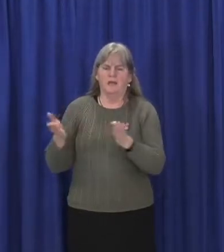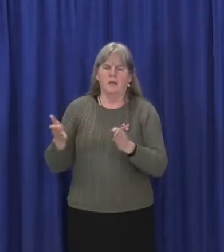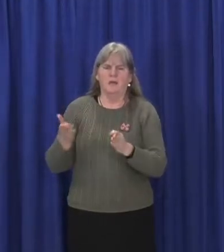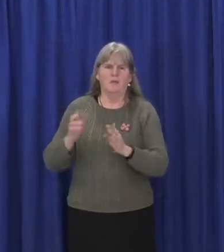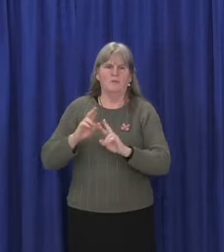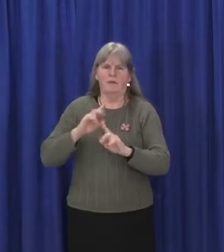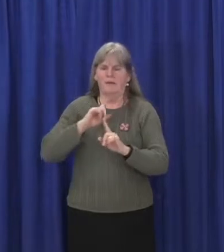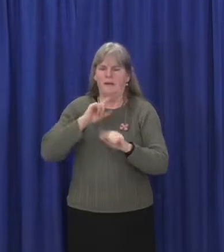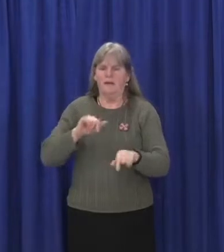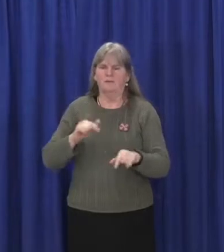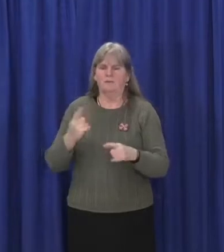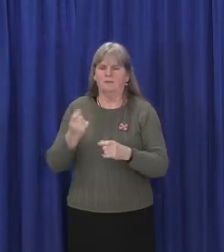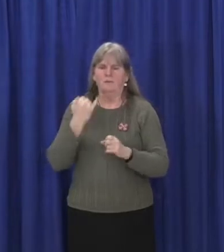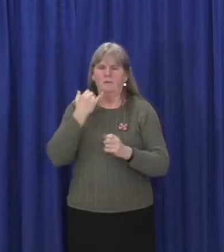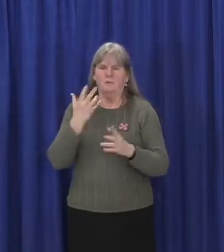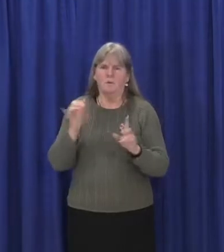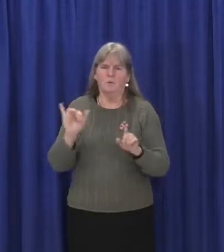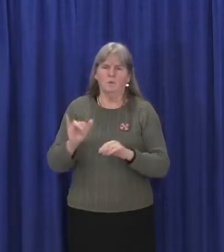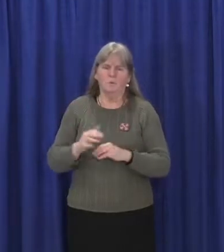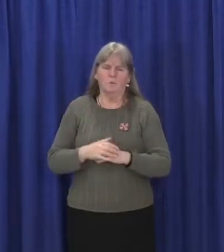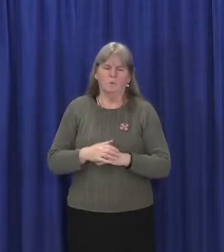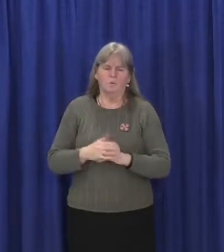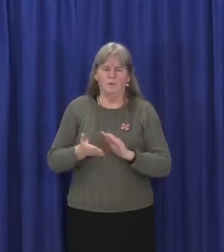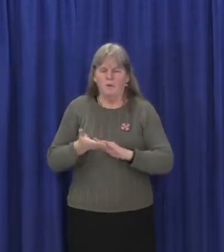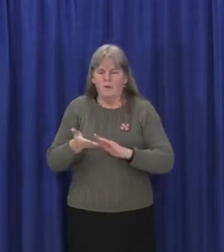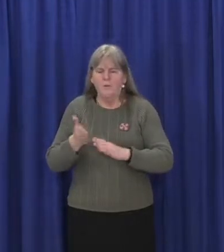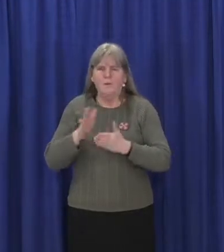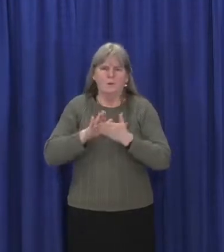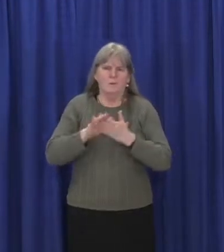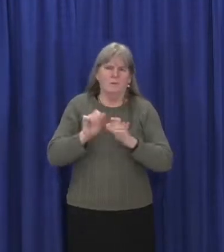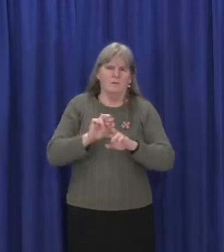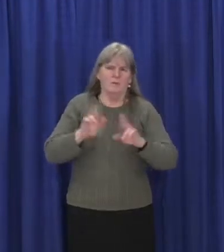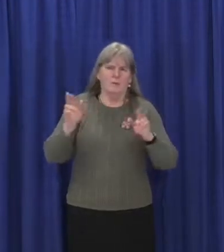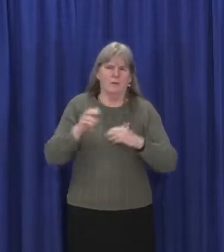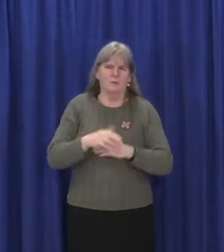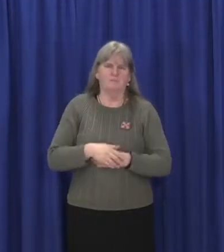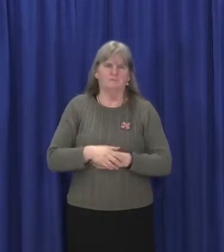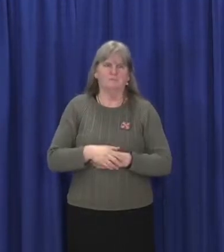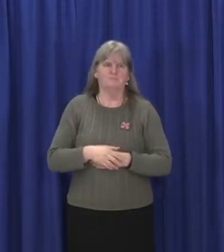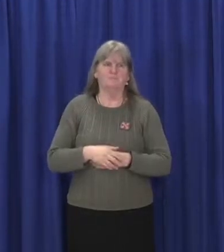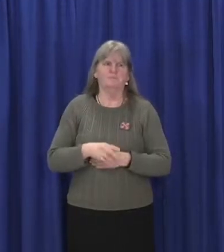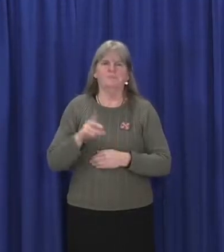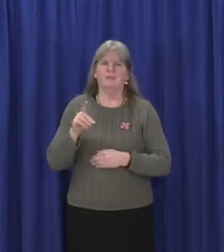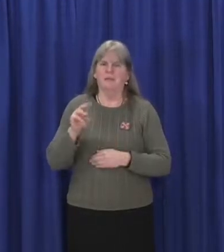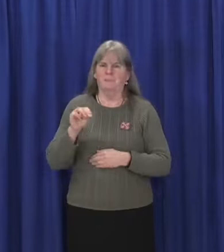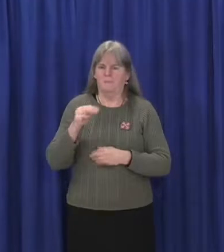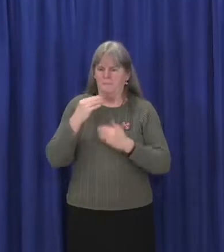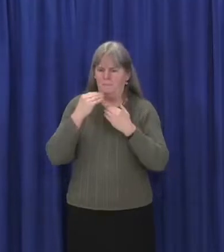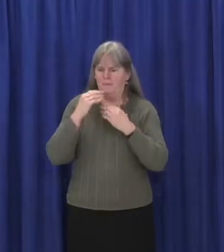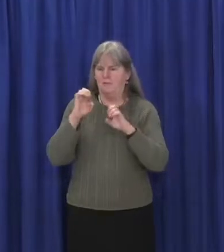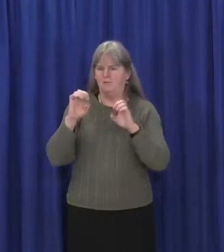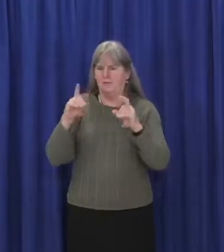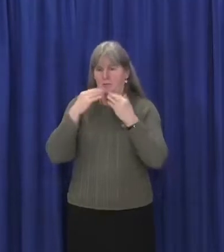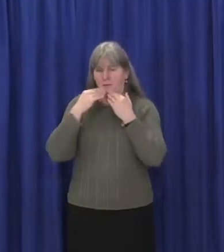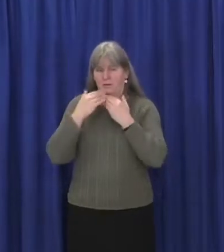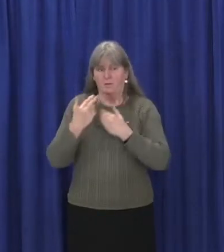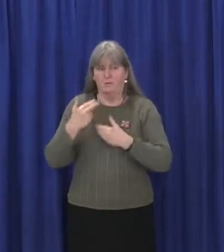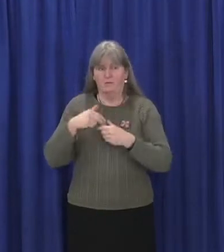questions regarding the operation of schools. Thank you to the Deputy Minister for joining us. A reminder to reporters,